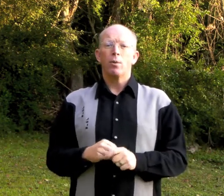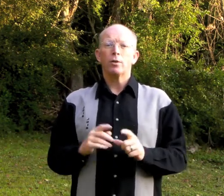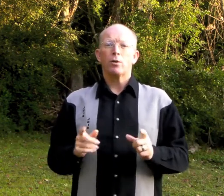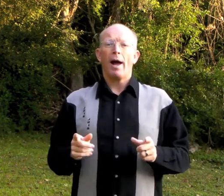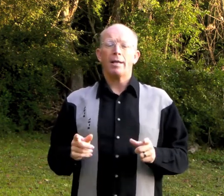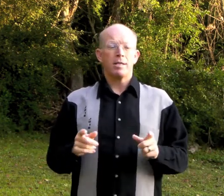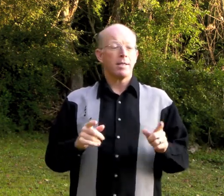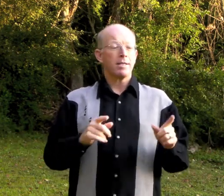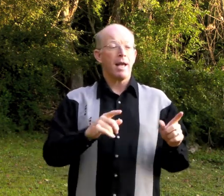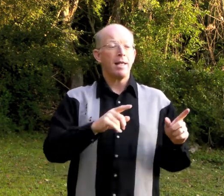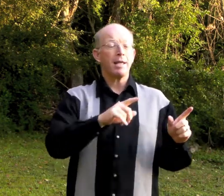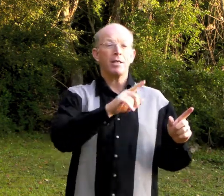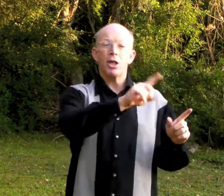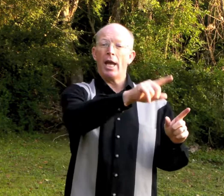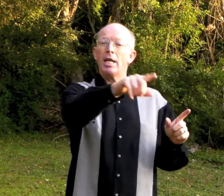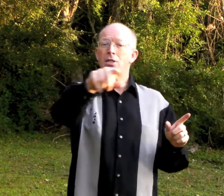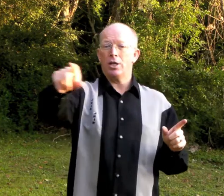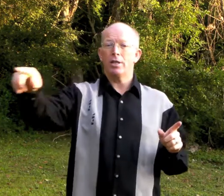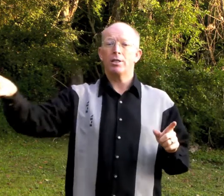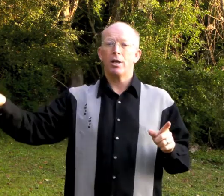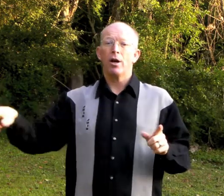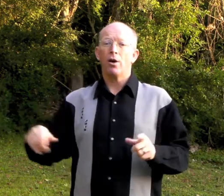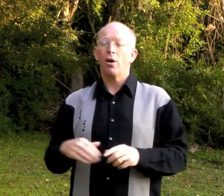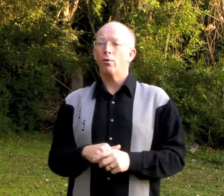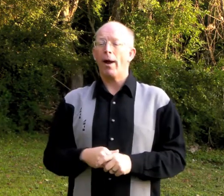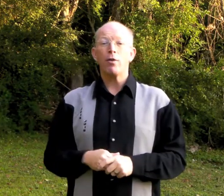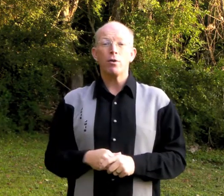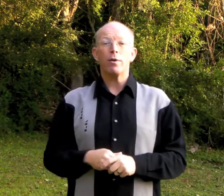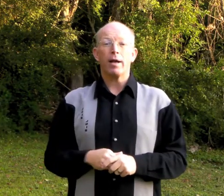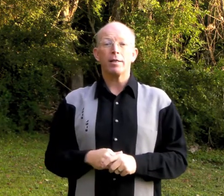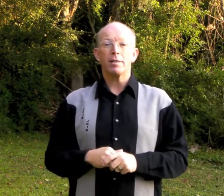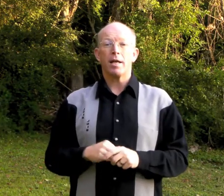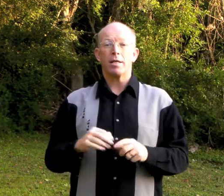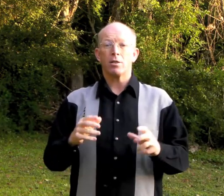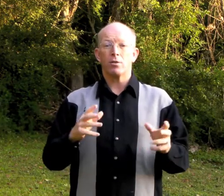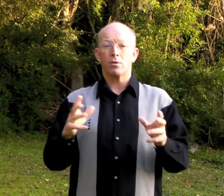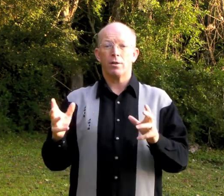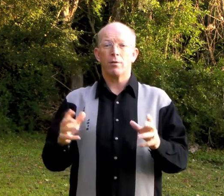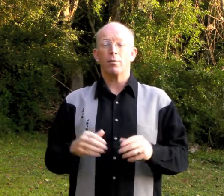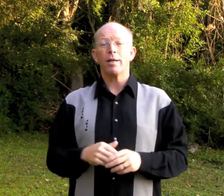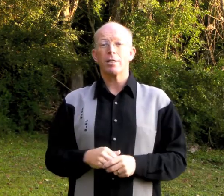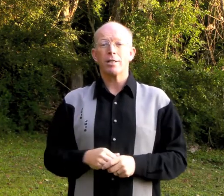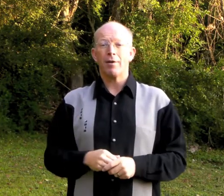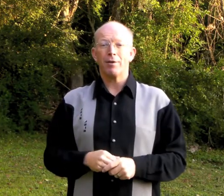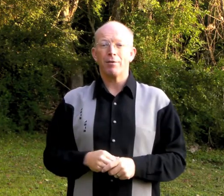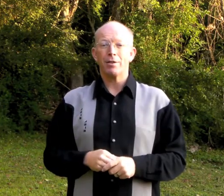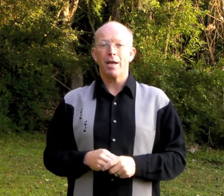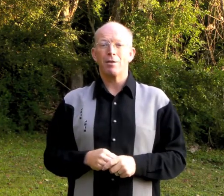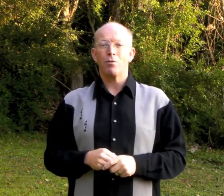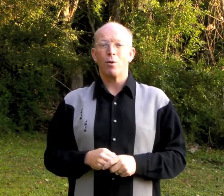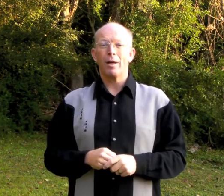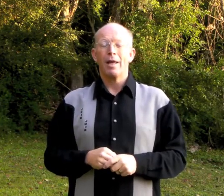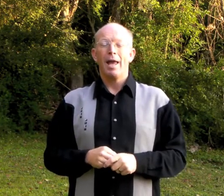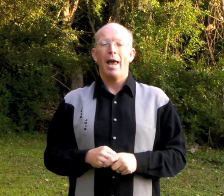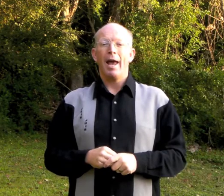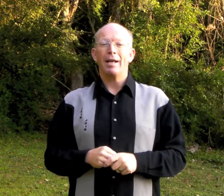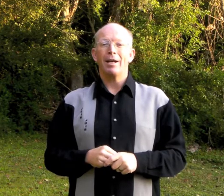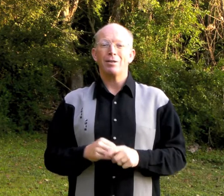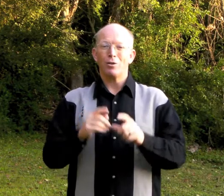The word GRASS is a sign that changes around the United States. Different regions have different signs for it.